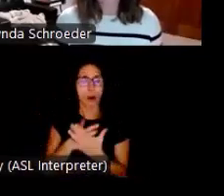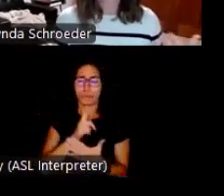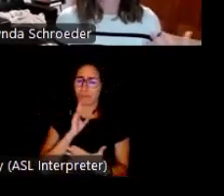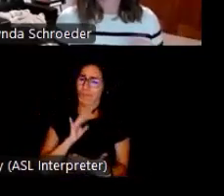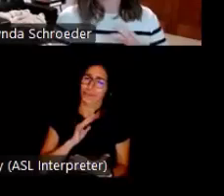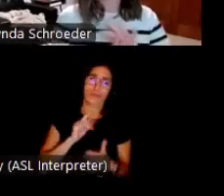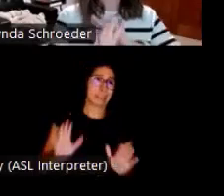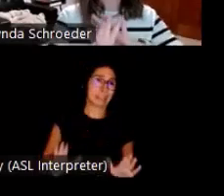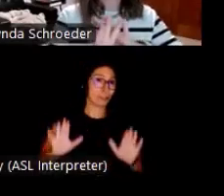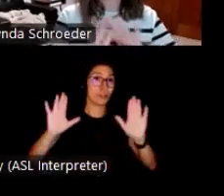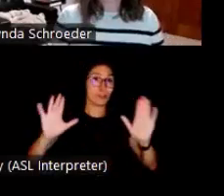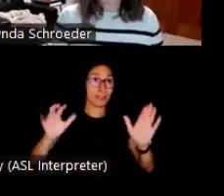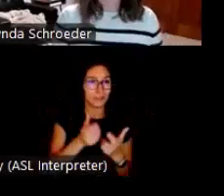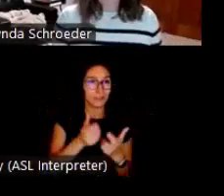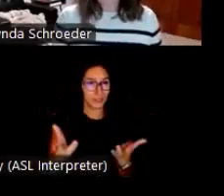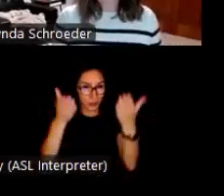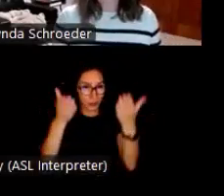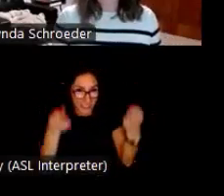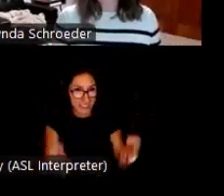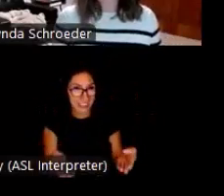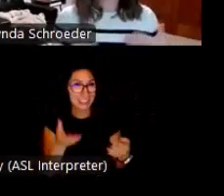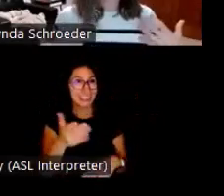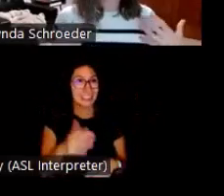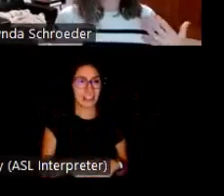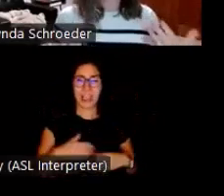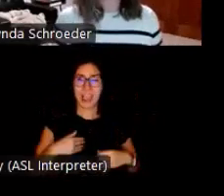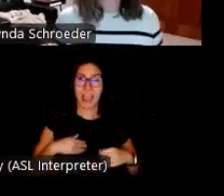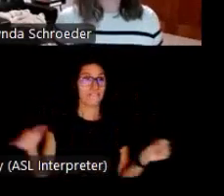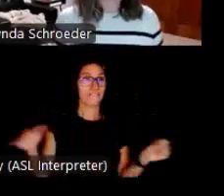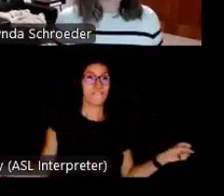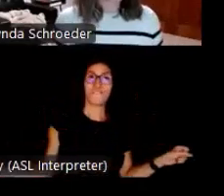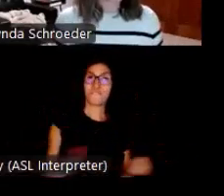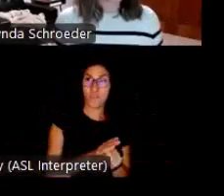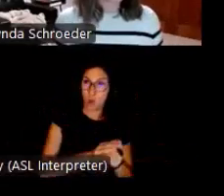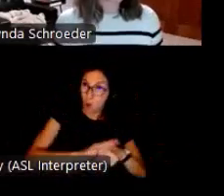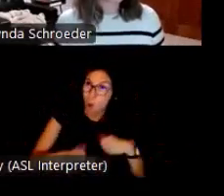Again, not a comprehensive list, but a good starting point.